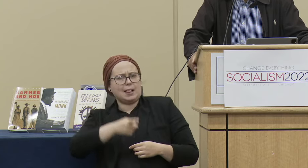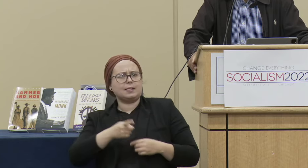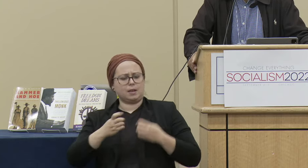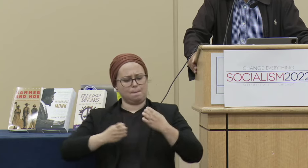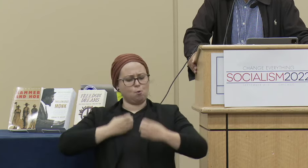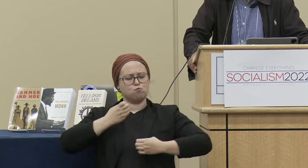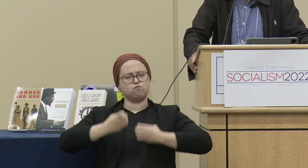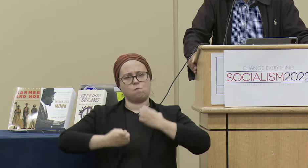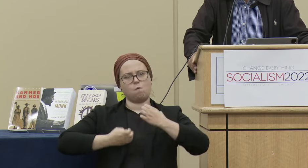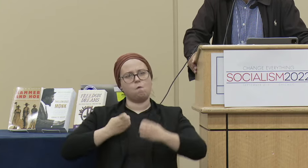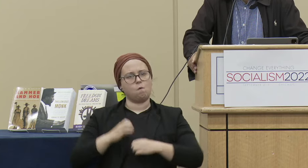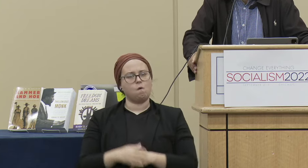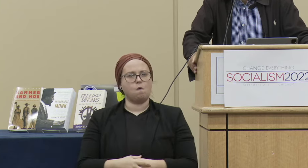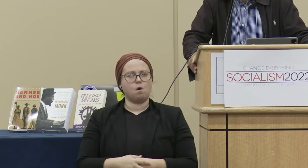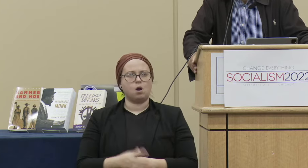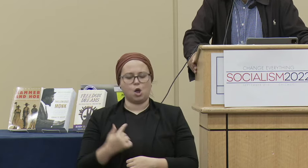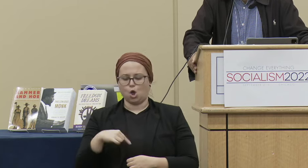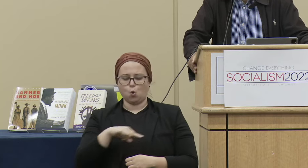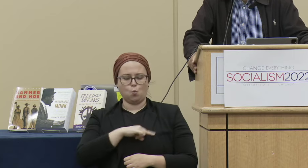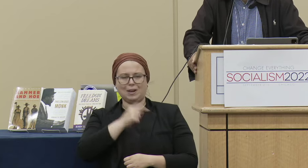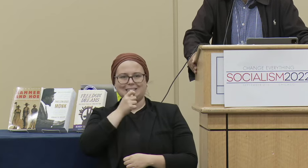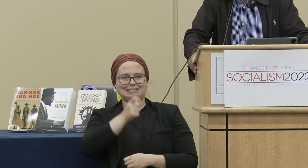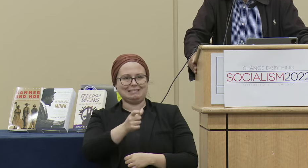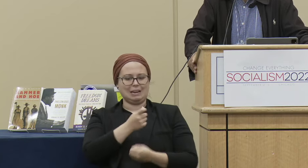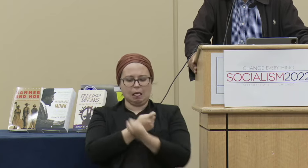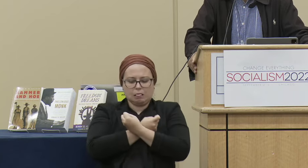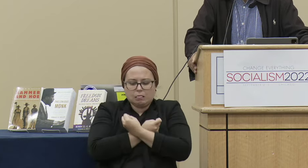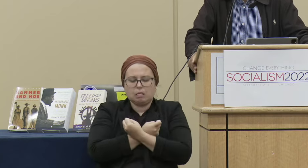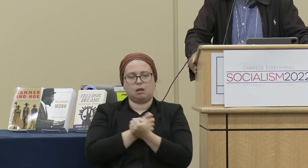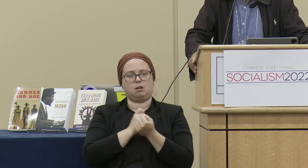Not physically, but in the way that was really emotional. And